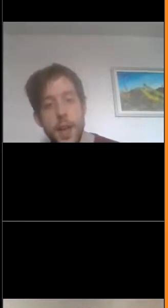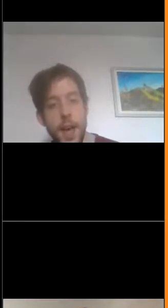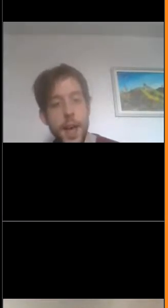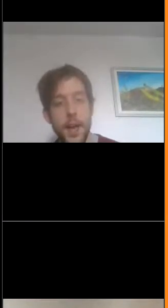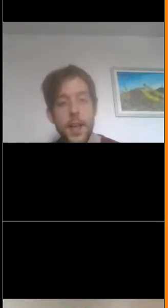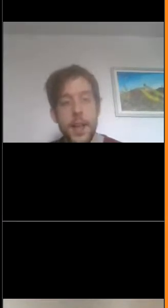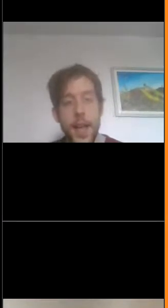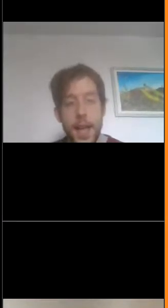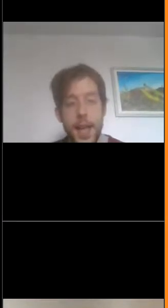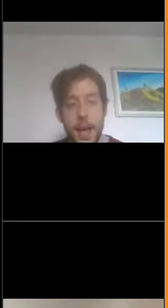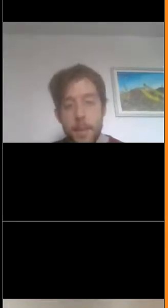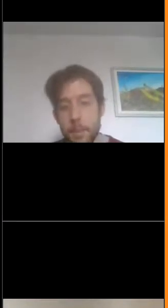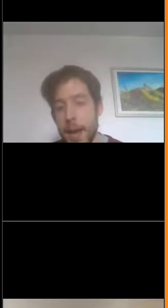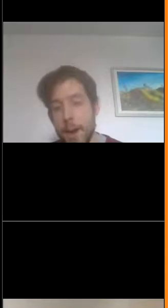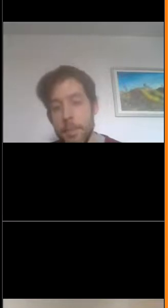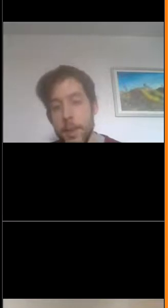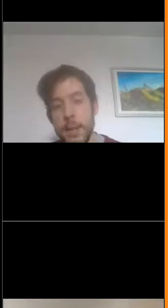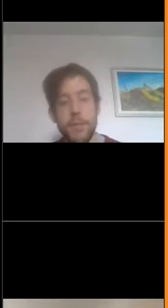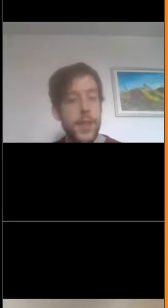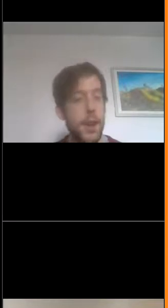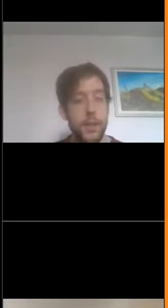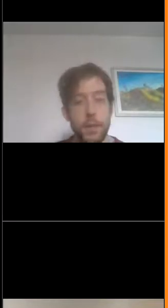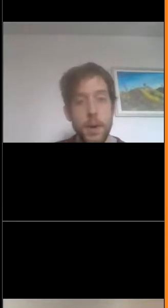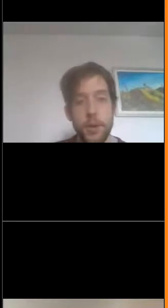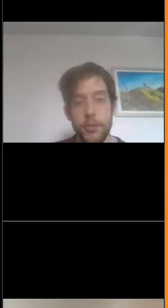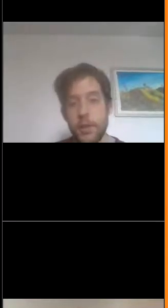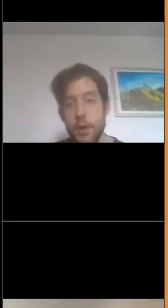a background paper for the i2i project